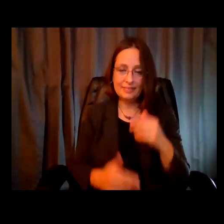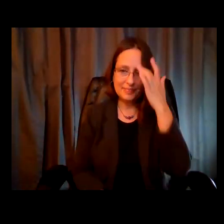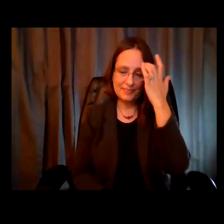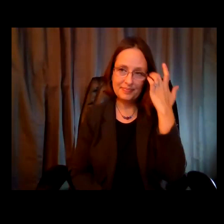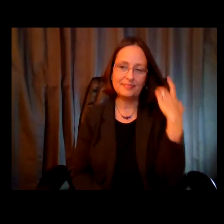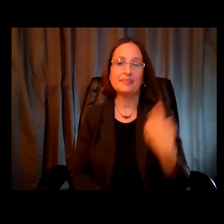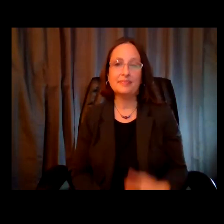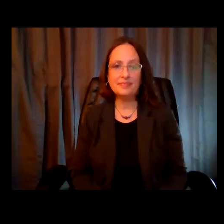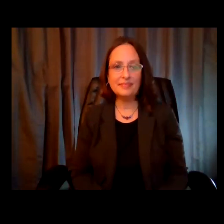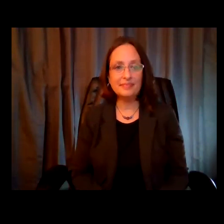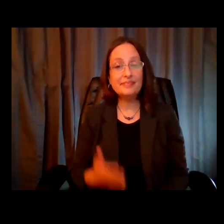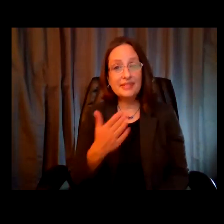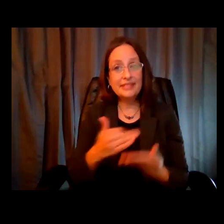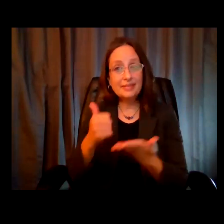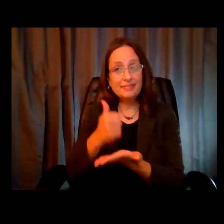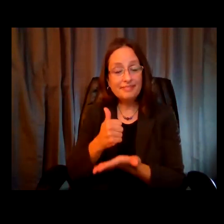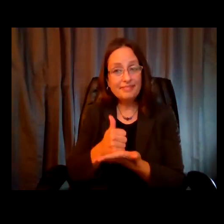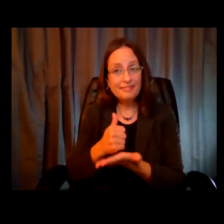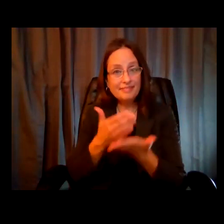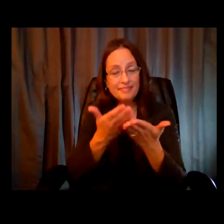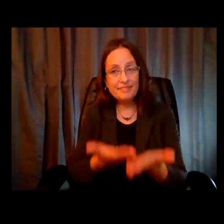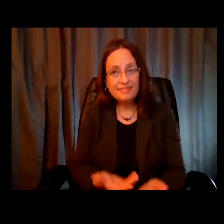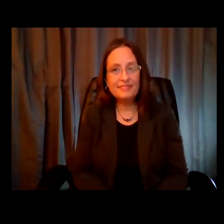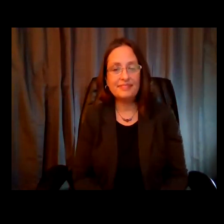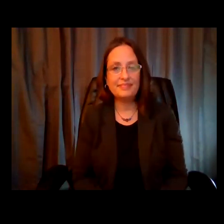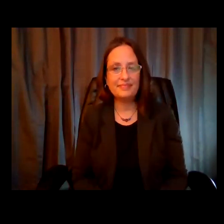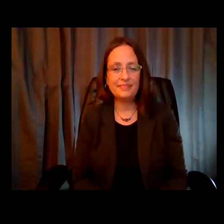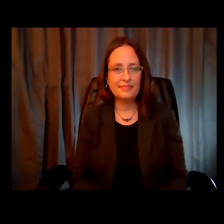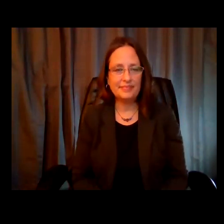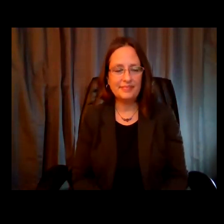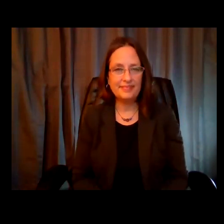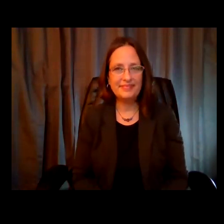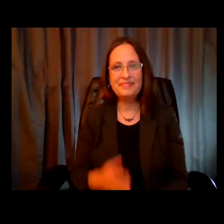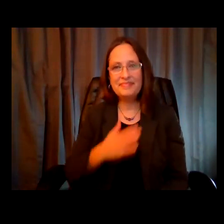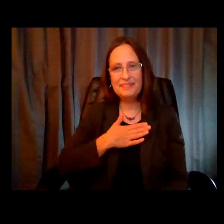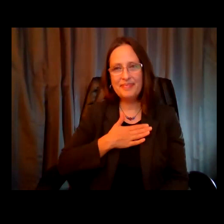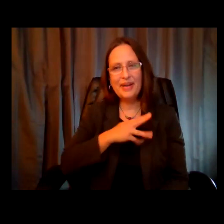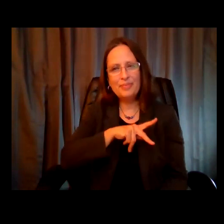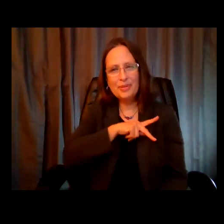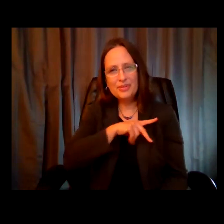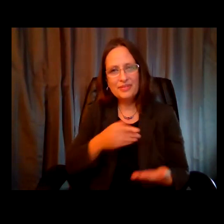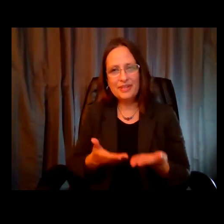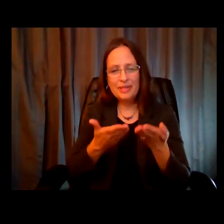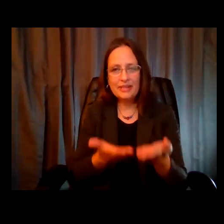doesn't mean the next time won't be good. It might be very good. Most important,